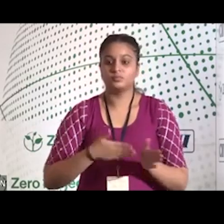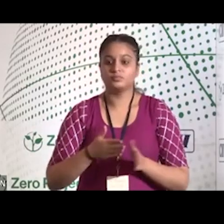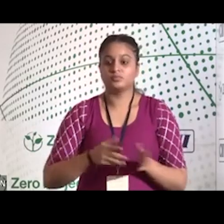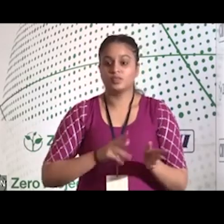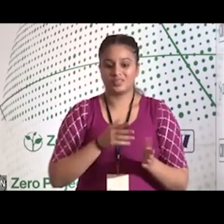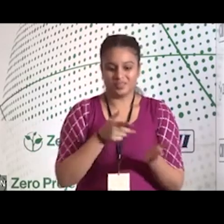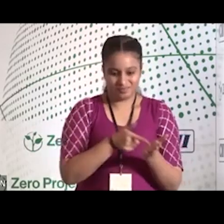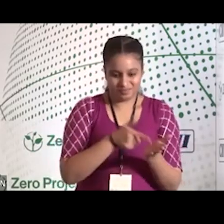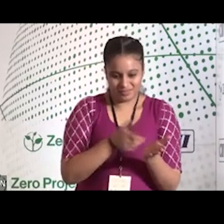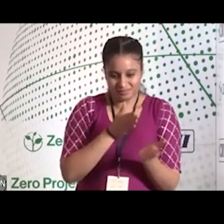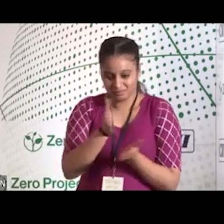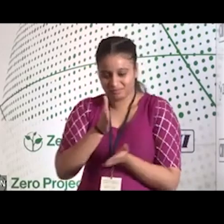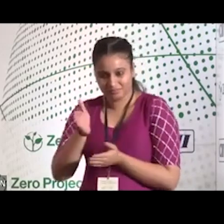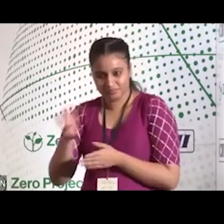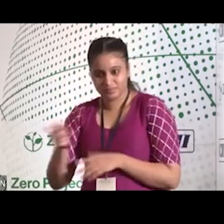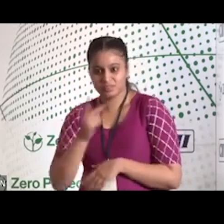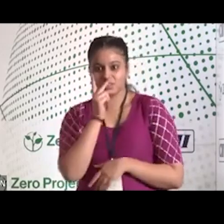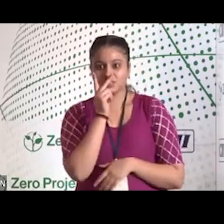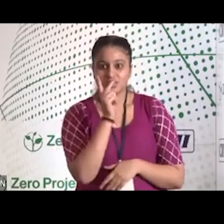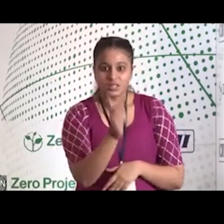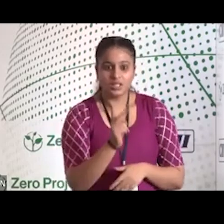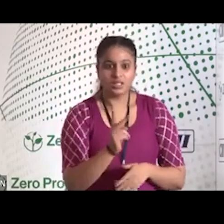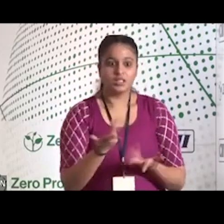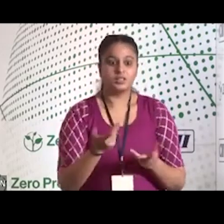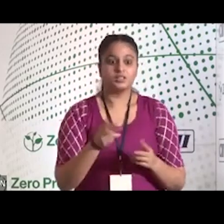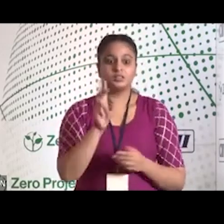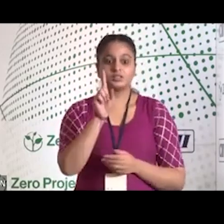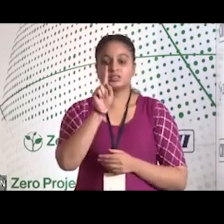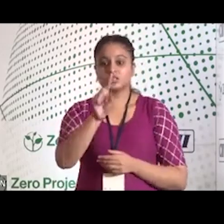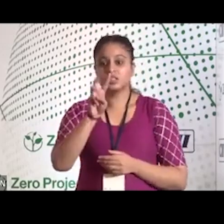And now finally, she has trained over 13,000 women